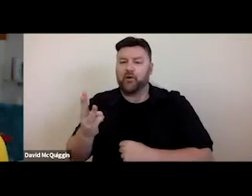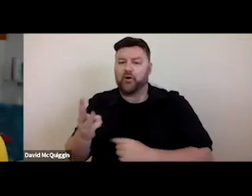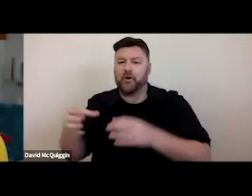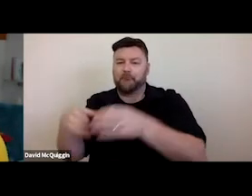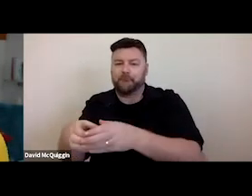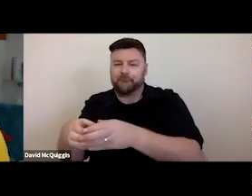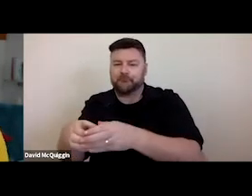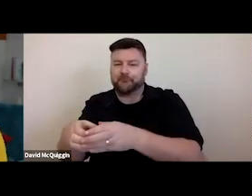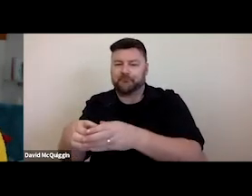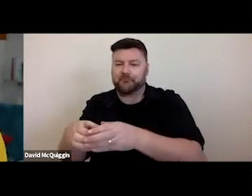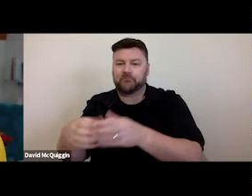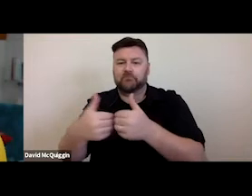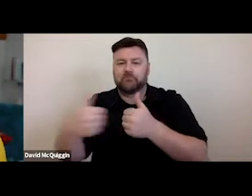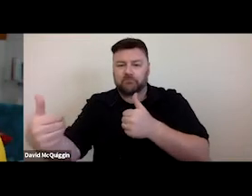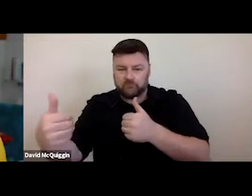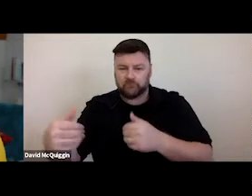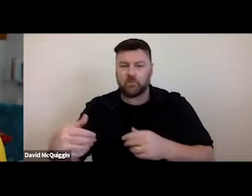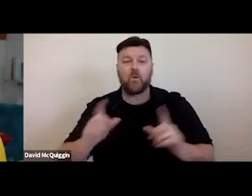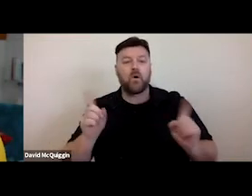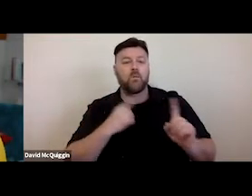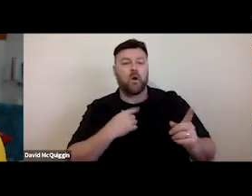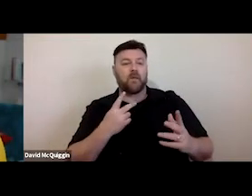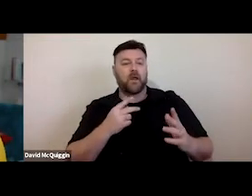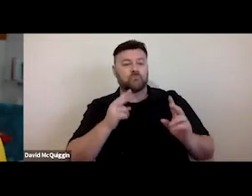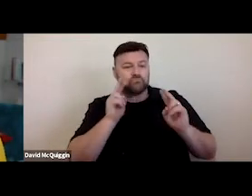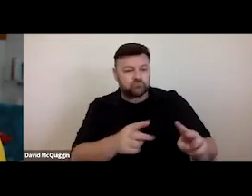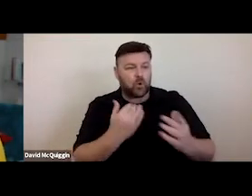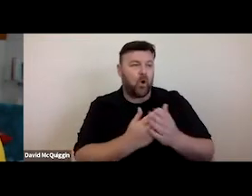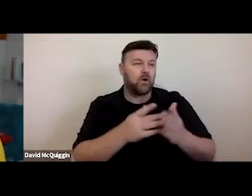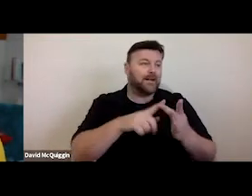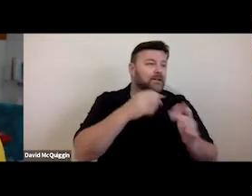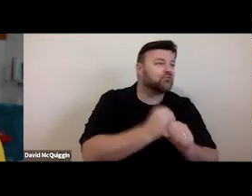Corper what they're engaging with on Instagram.